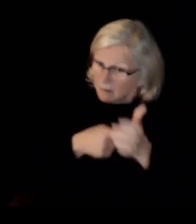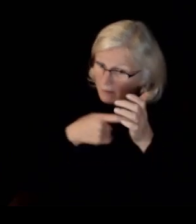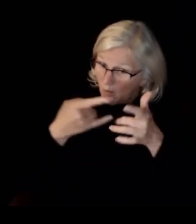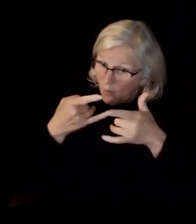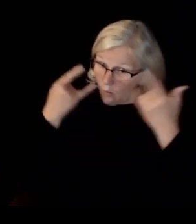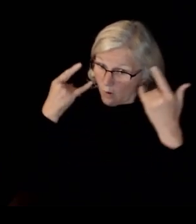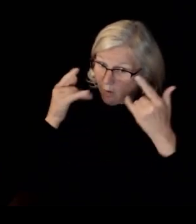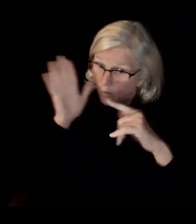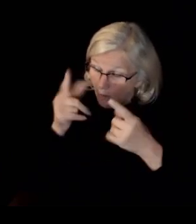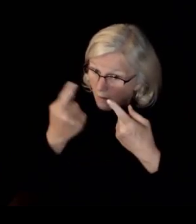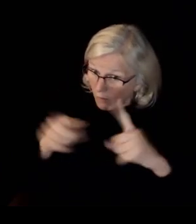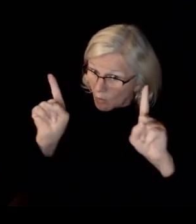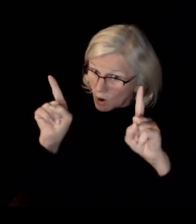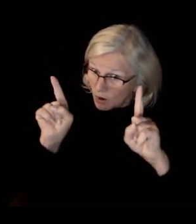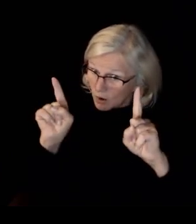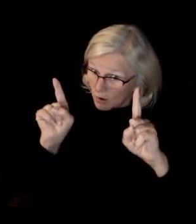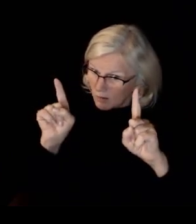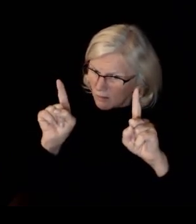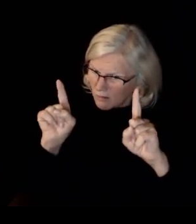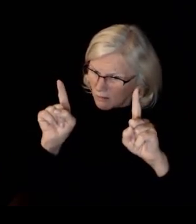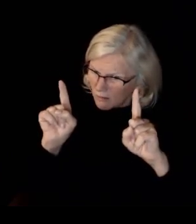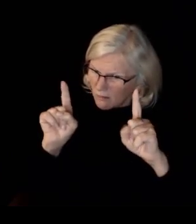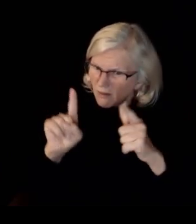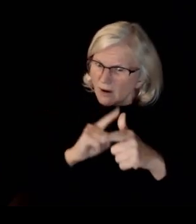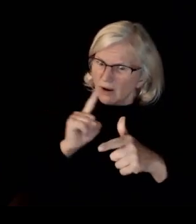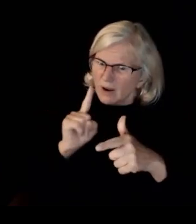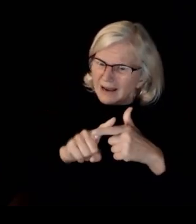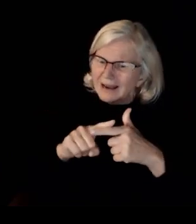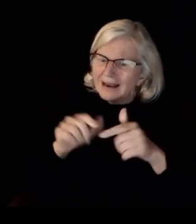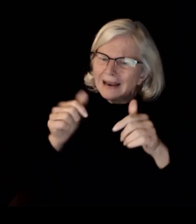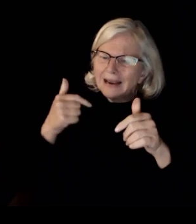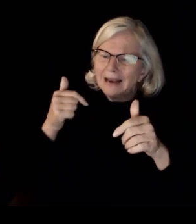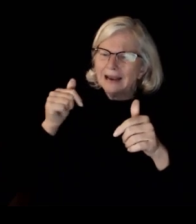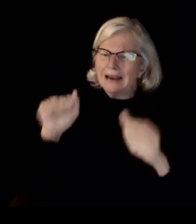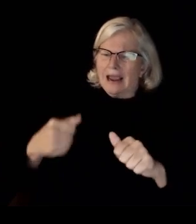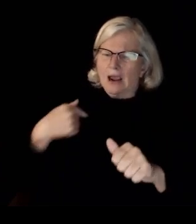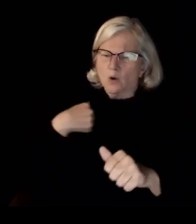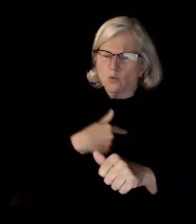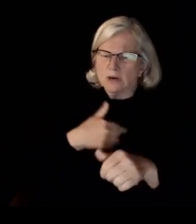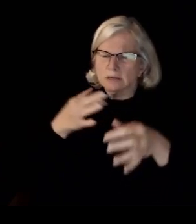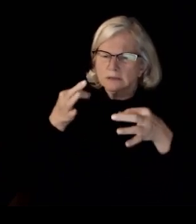might it take to have a dent on cases and case counts?